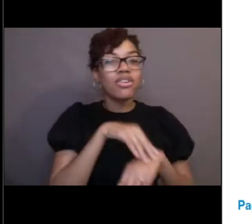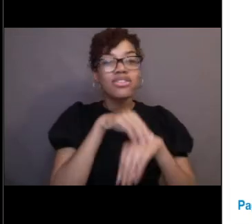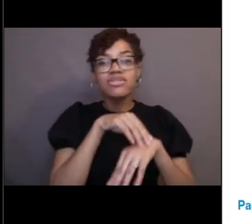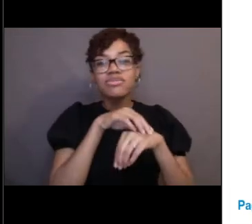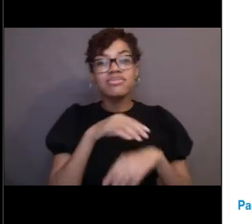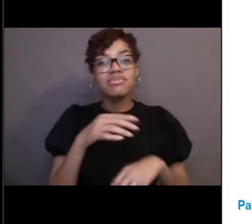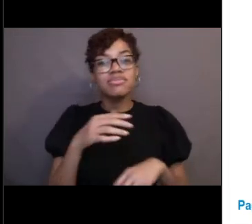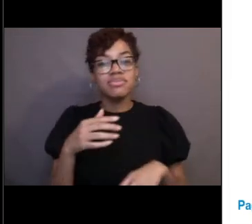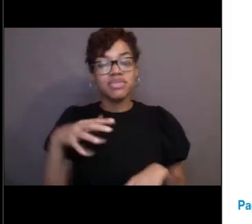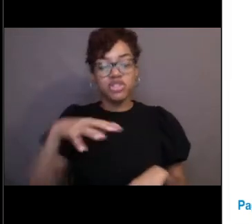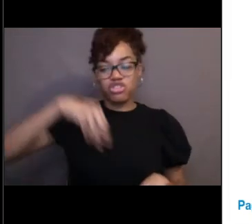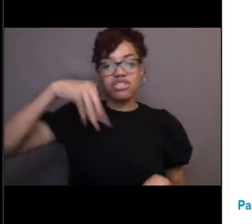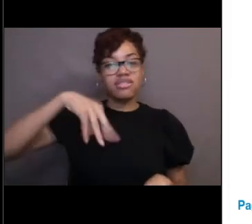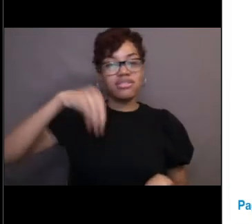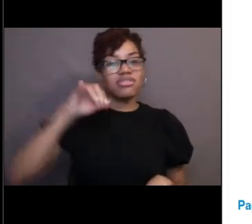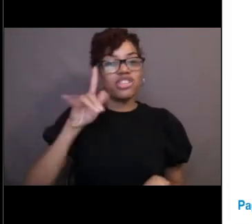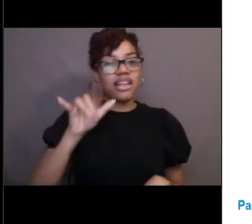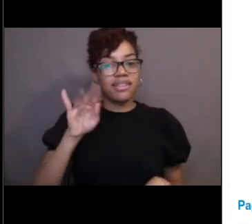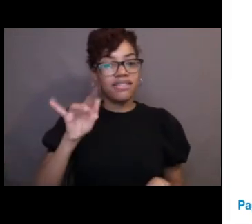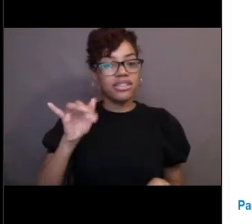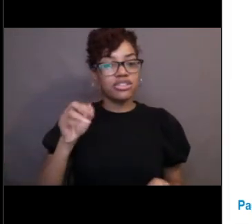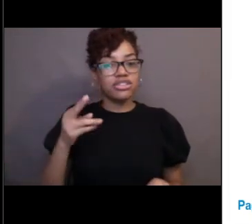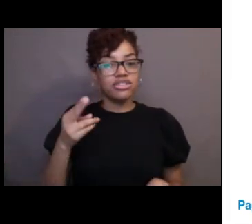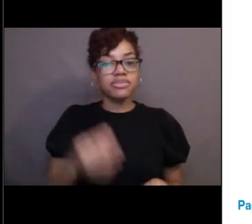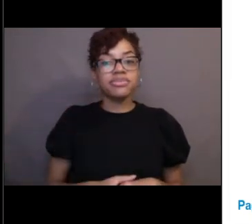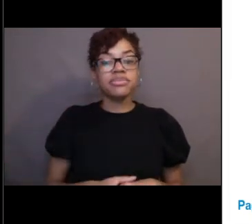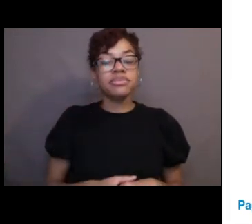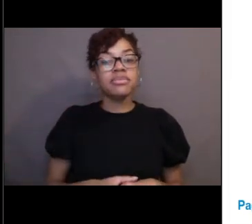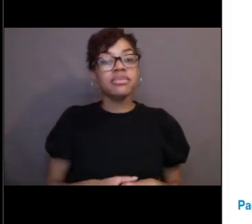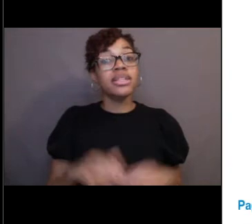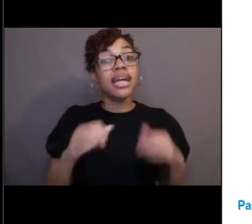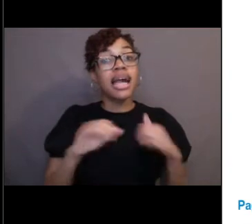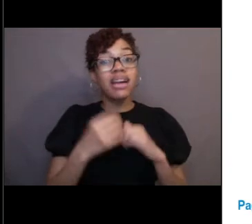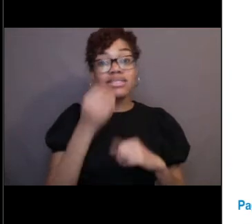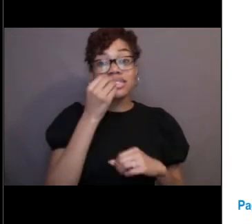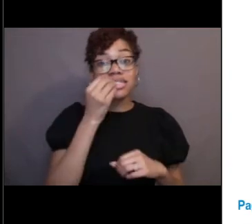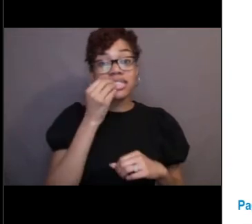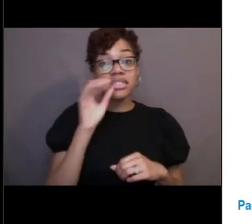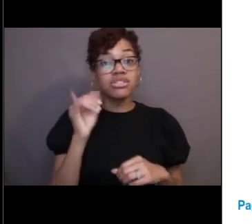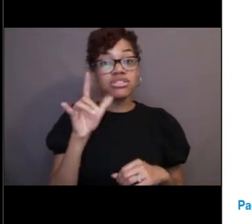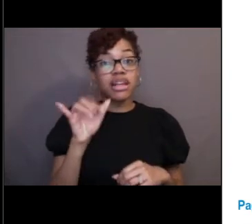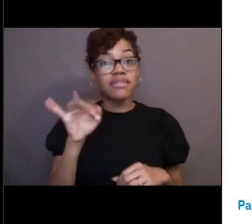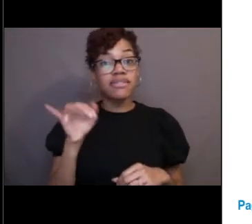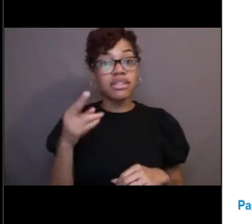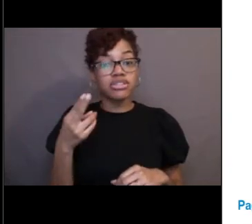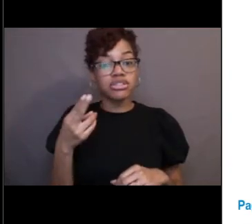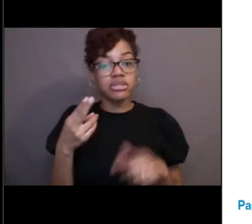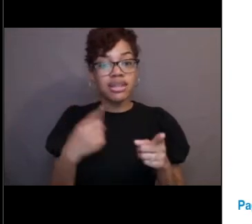And the way (mumbles) which they can eat jellyfish is that they consume it, and then they have what are called papillae,